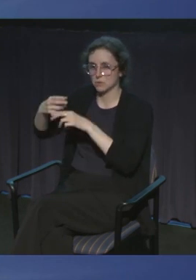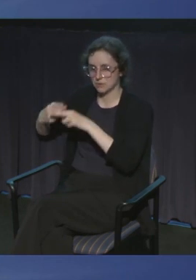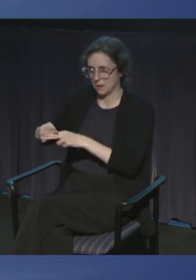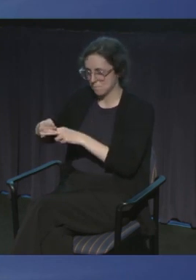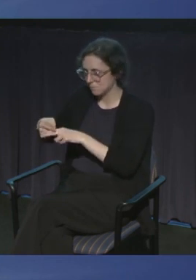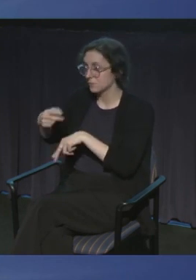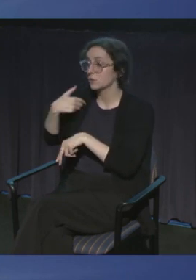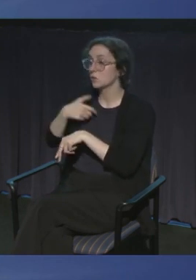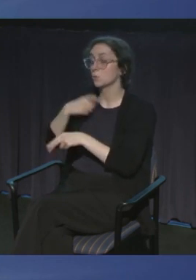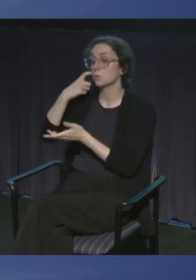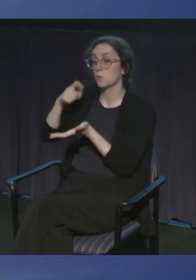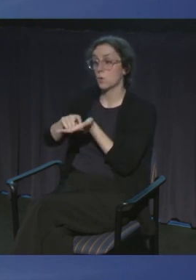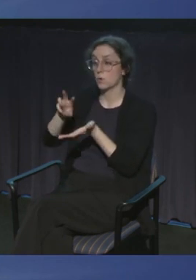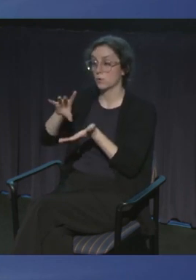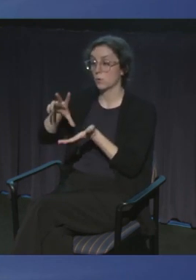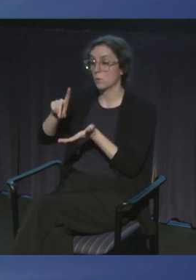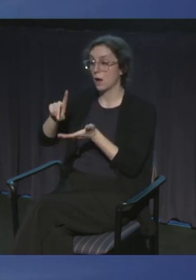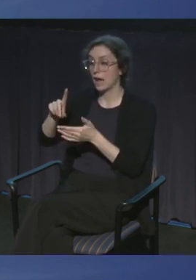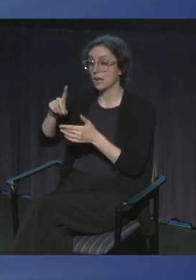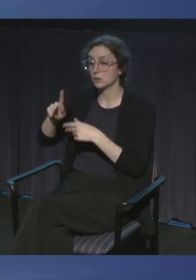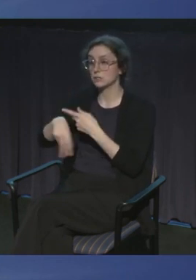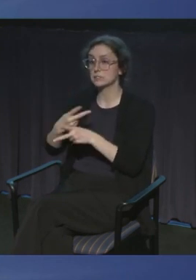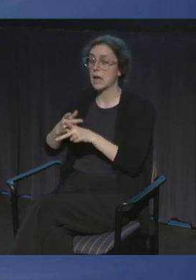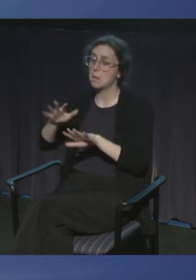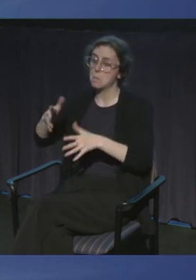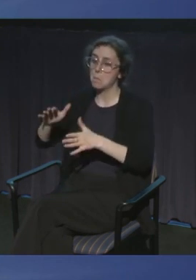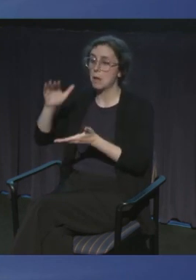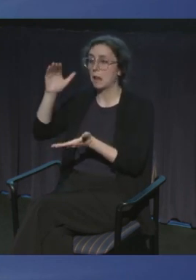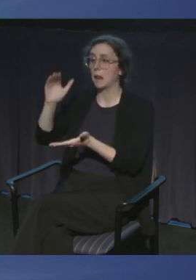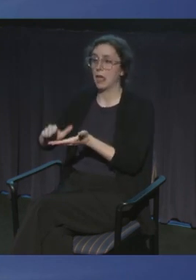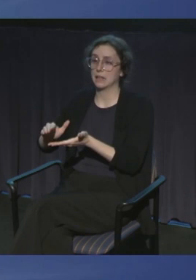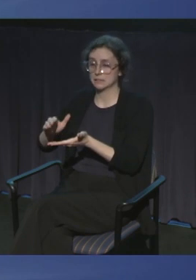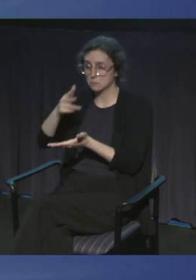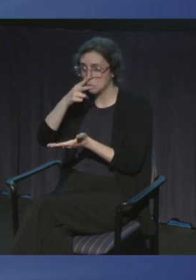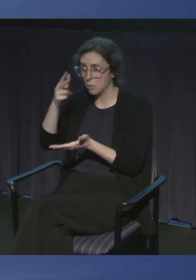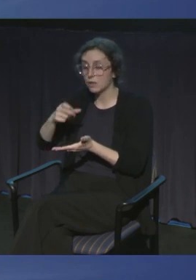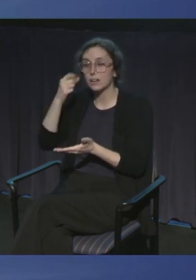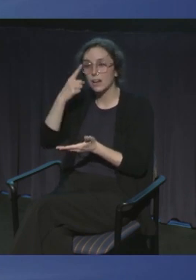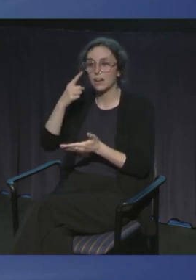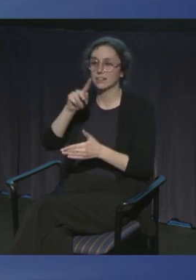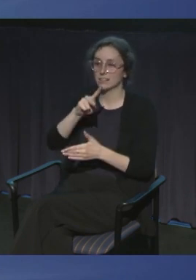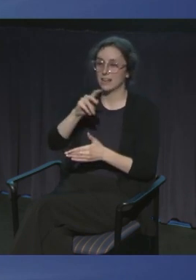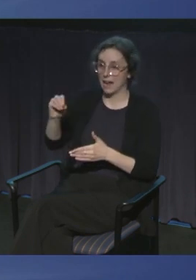WHAT WE FOUND WAS THAT WILDCAT DID NOT DO SO POORLY BUT THE KNOCKOUT THE VERY POORLY